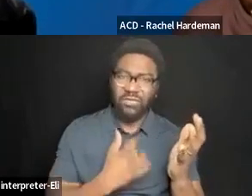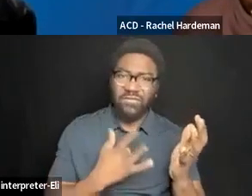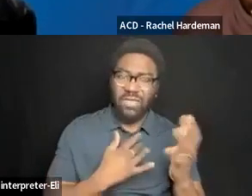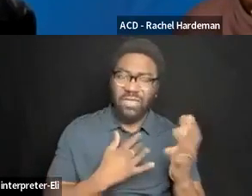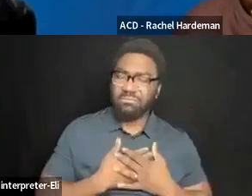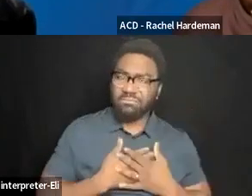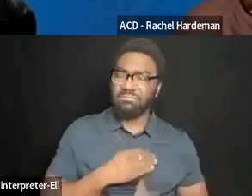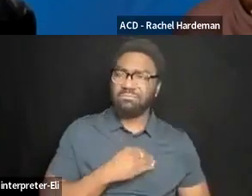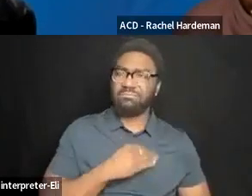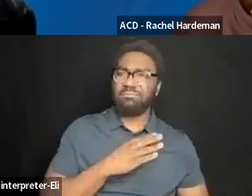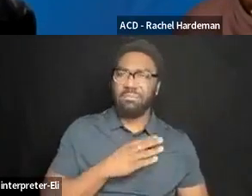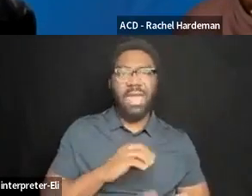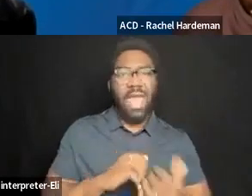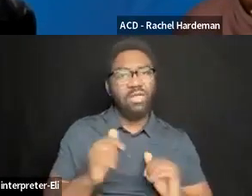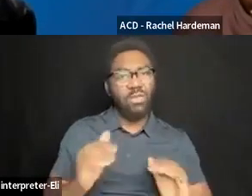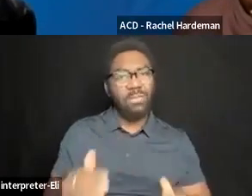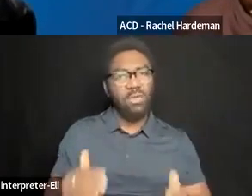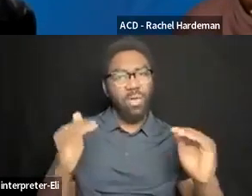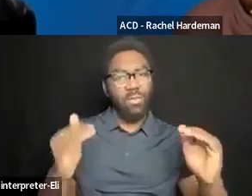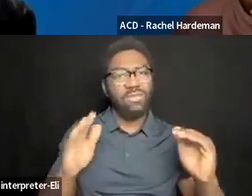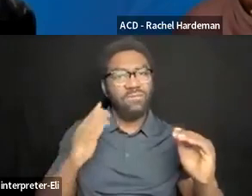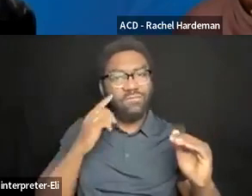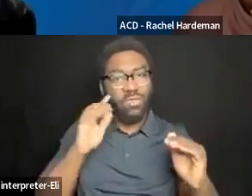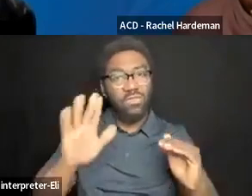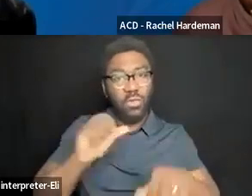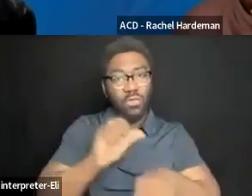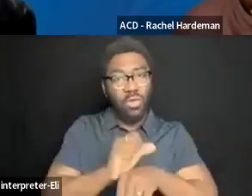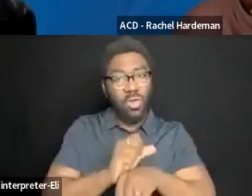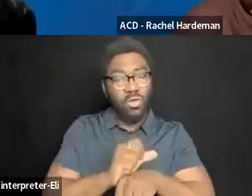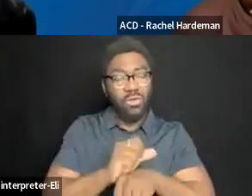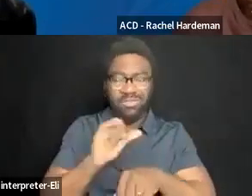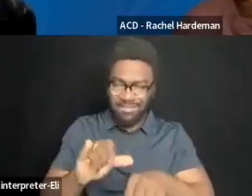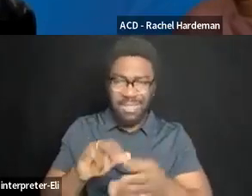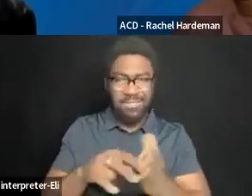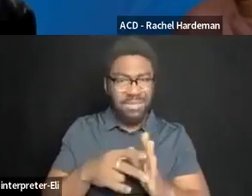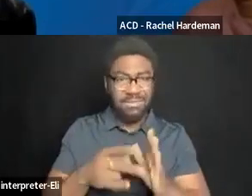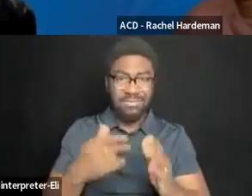And that's a lot of the work of having a CDC workforce that is ready to respond.